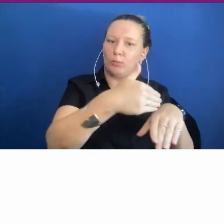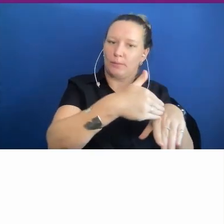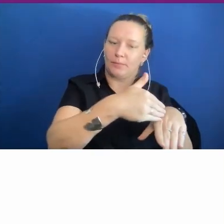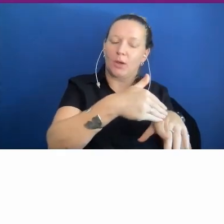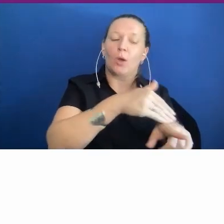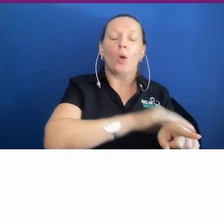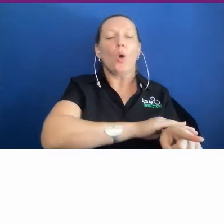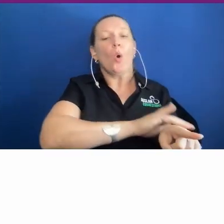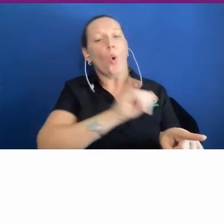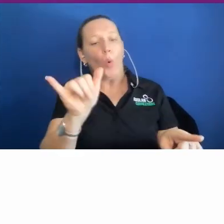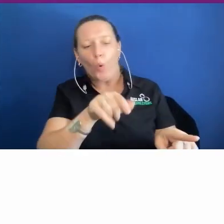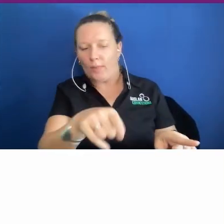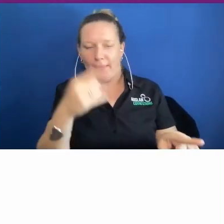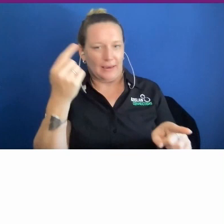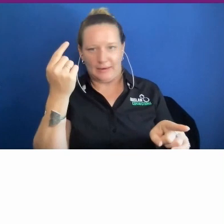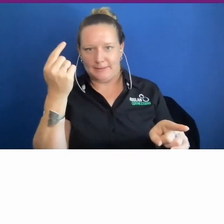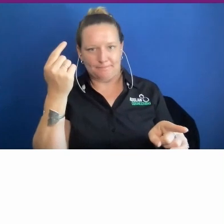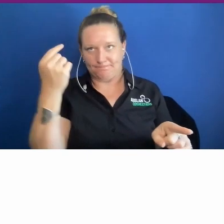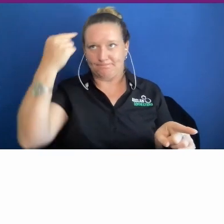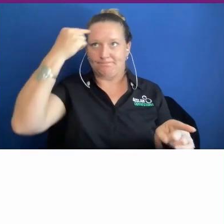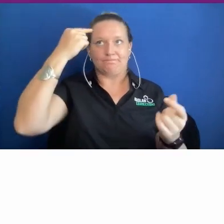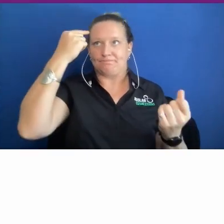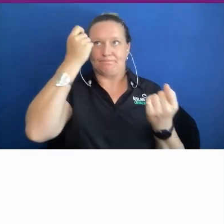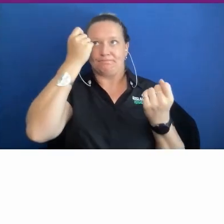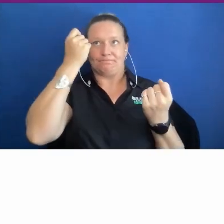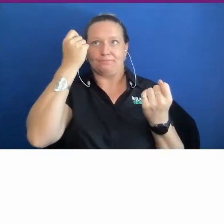their vocabulary. They don't know what that word means and that would be an issue with language.